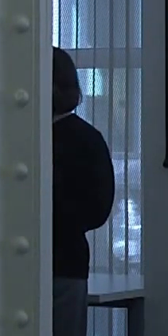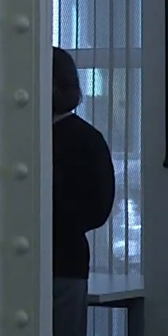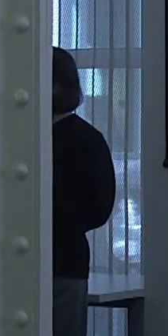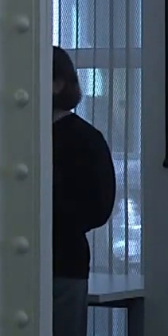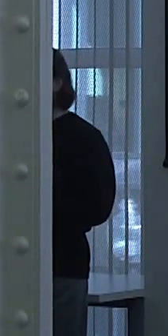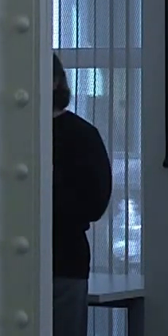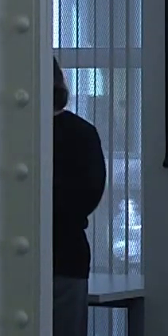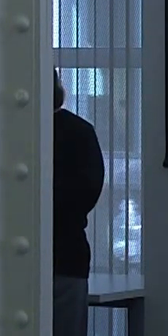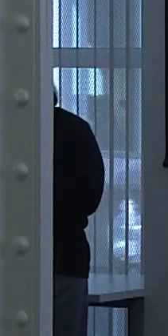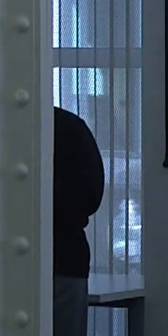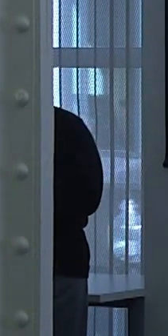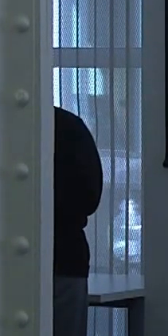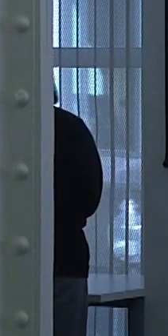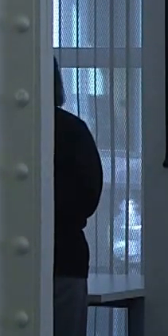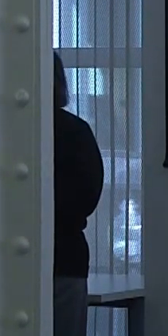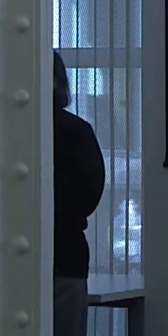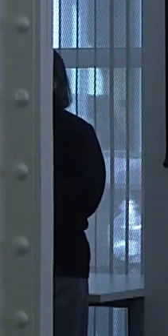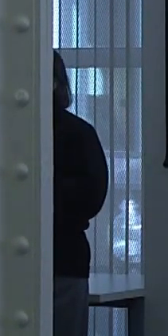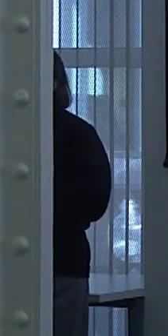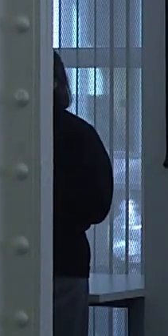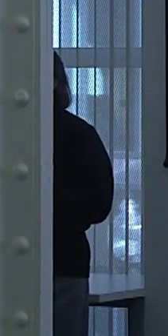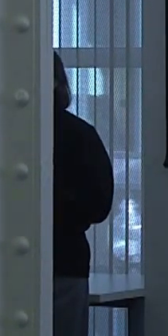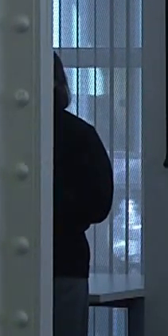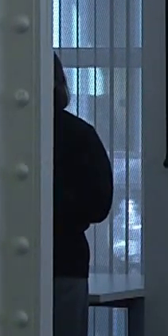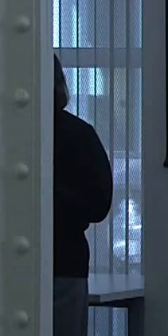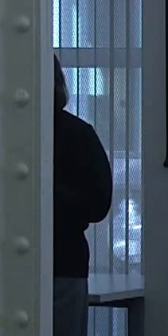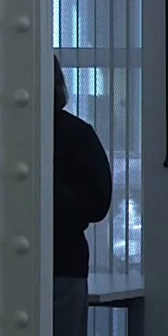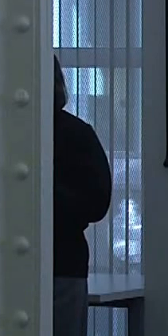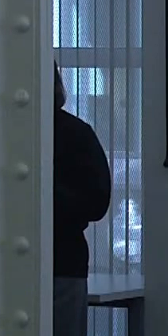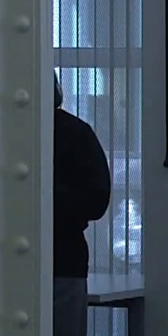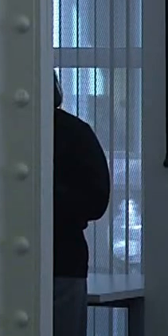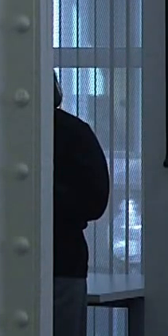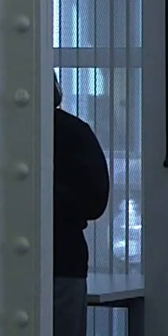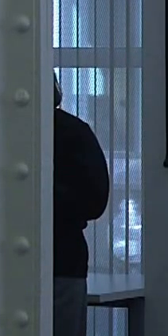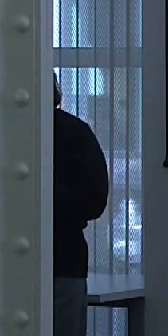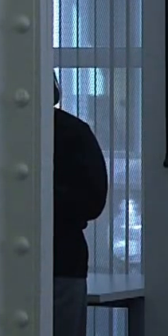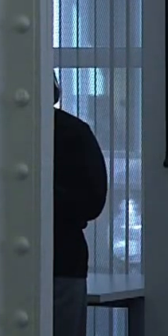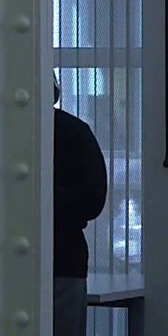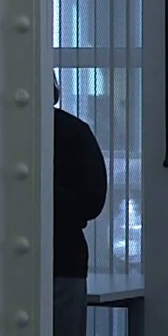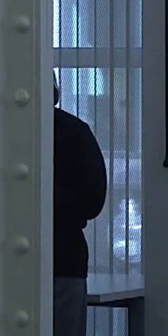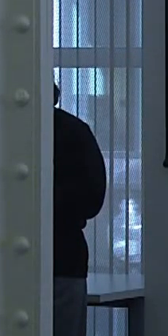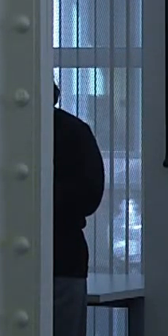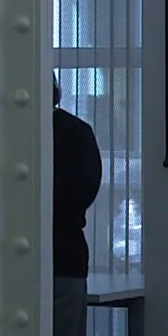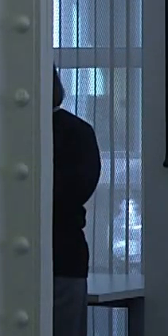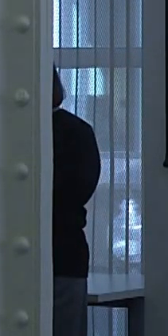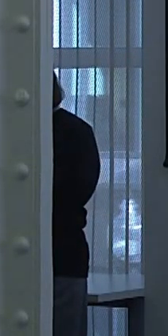and also Chicano feminism and I wanted to continue studying disability history,